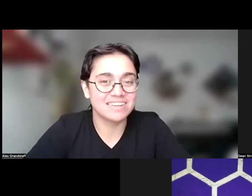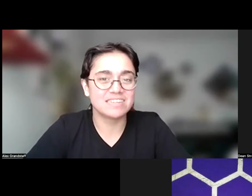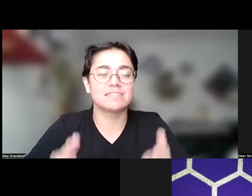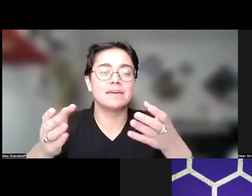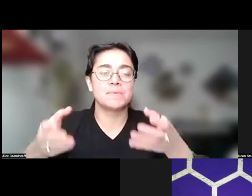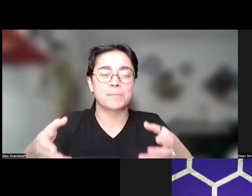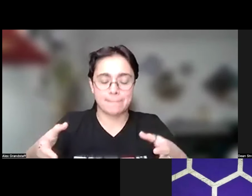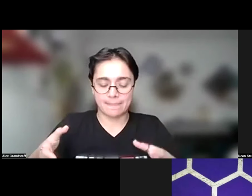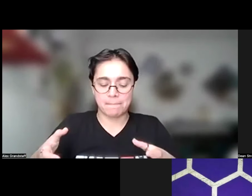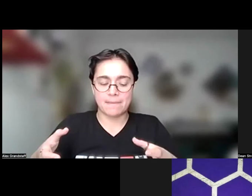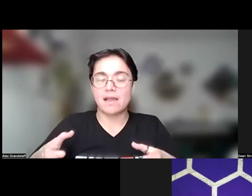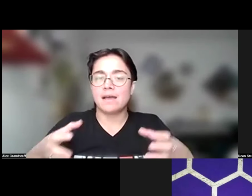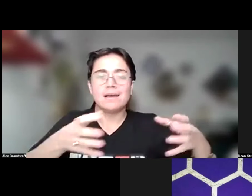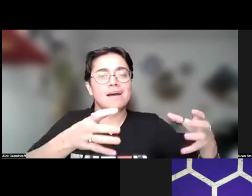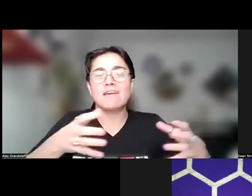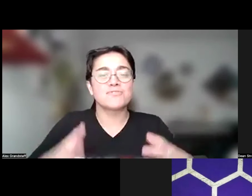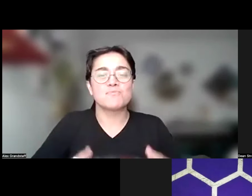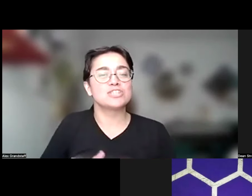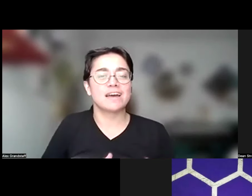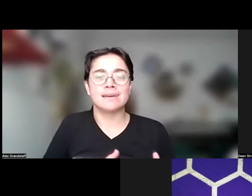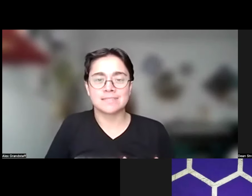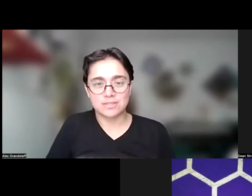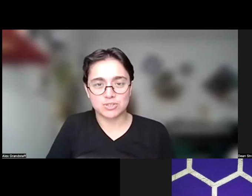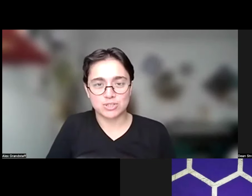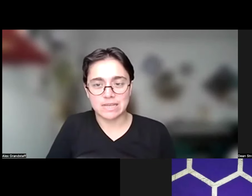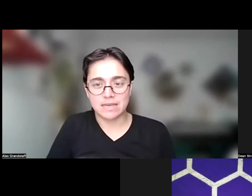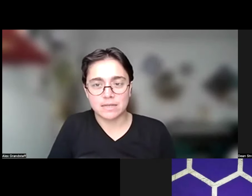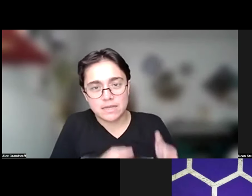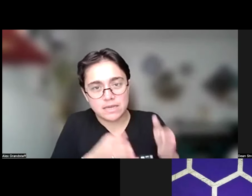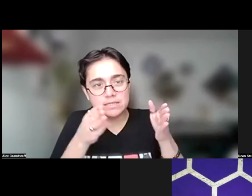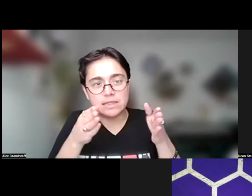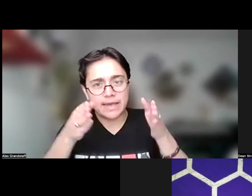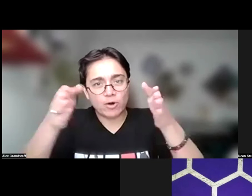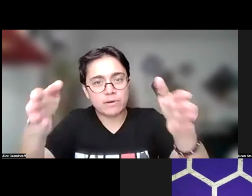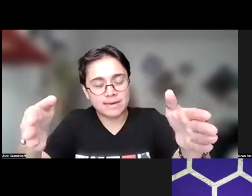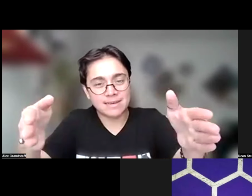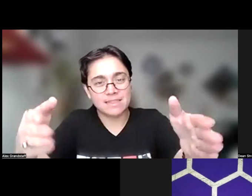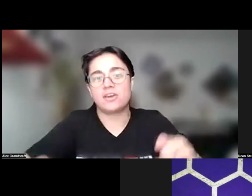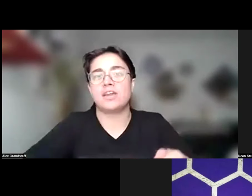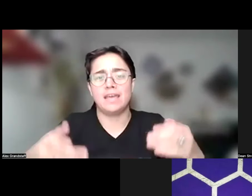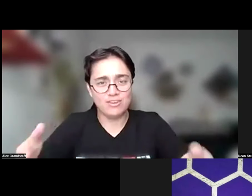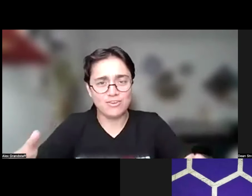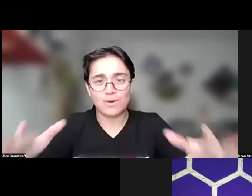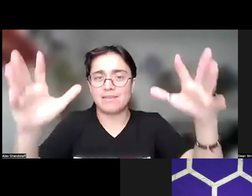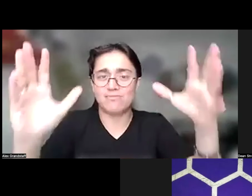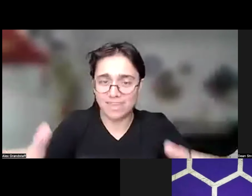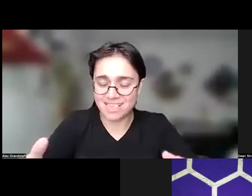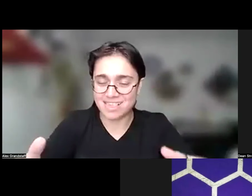harsh) realities of the policy advocacy process to those who are not entrenched in the advocacy space (e.g. grassroots coalition members)? That is